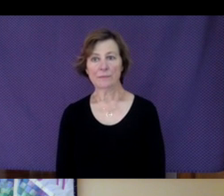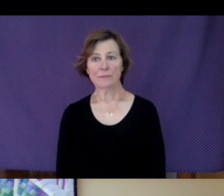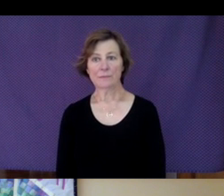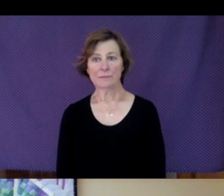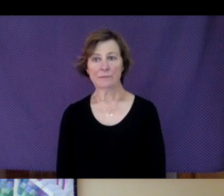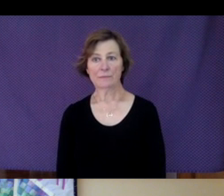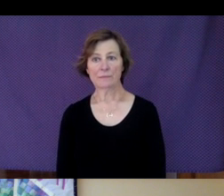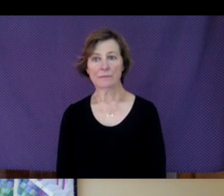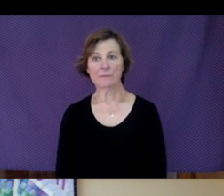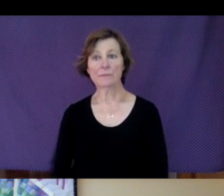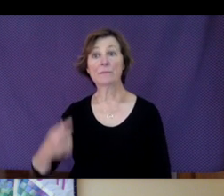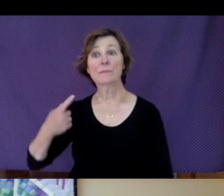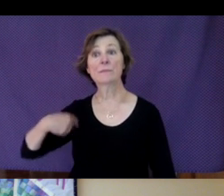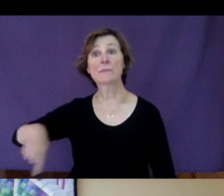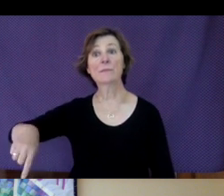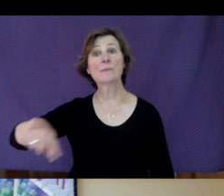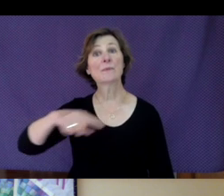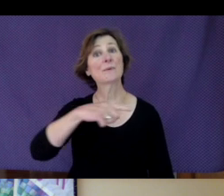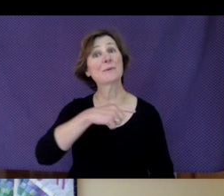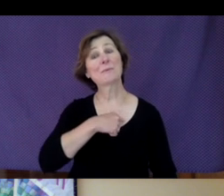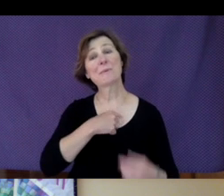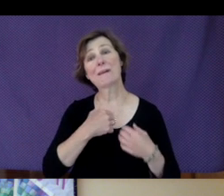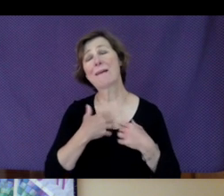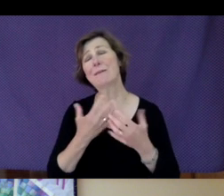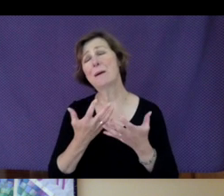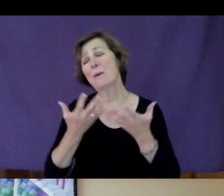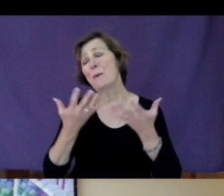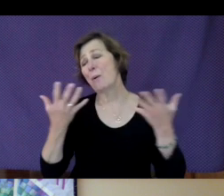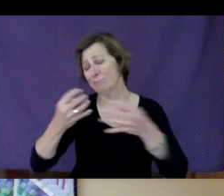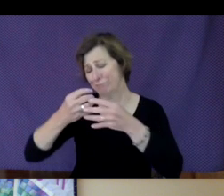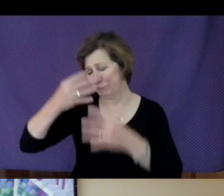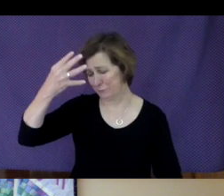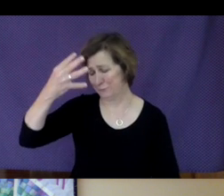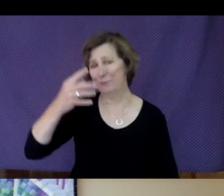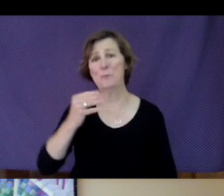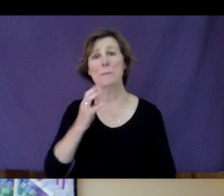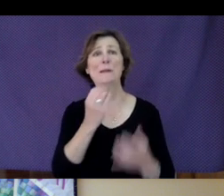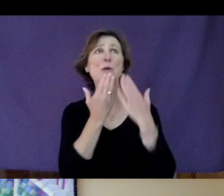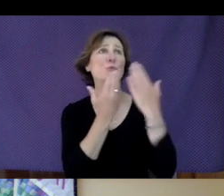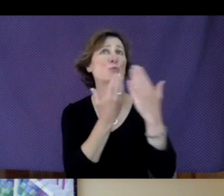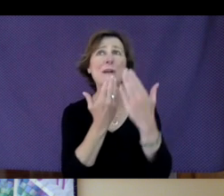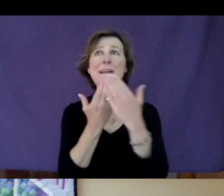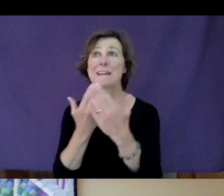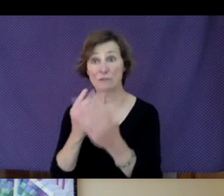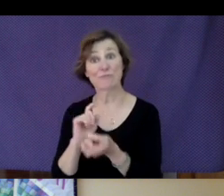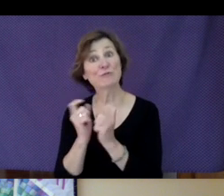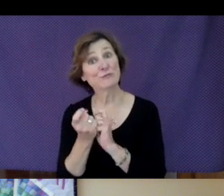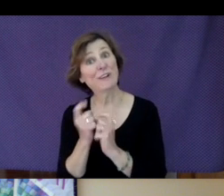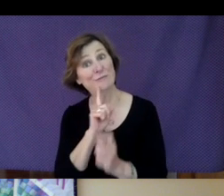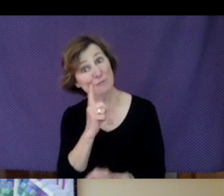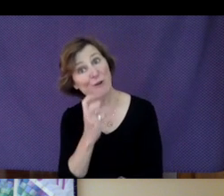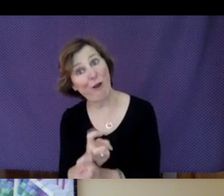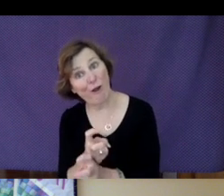We have so much to be grateful for Change can be hard, but it can also be joyful